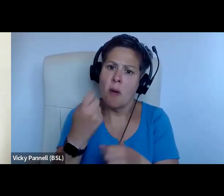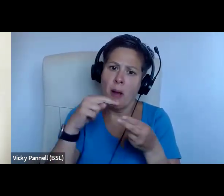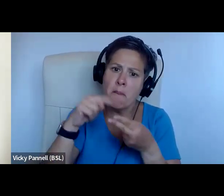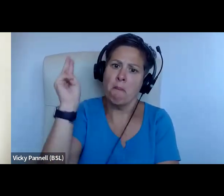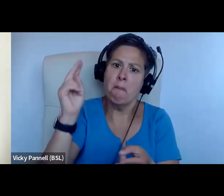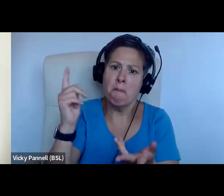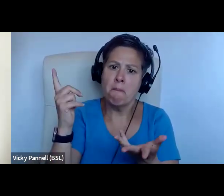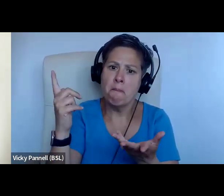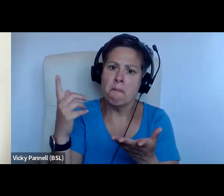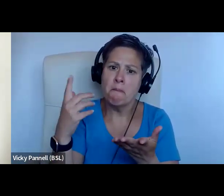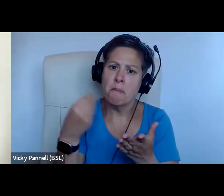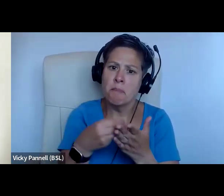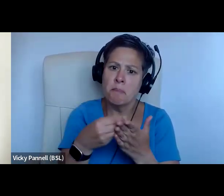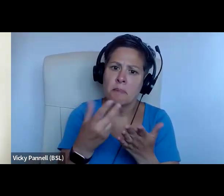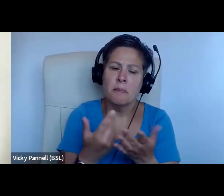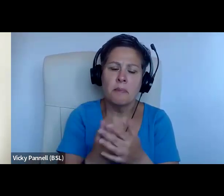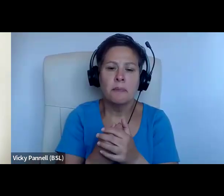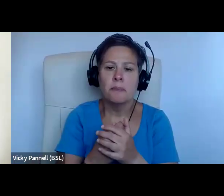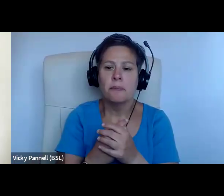going up further and maybe even reduce the cost of the program.